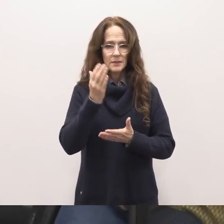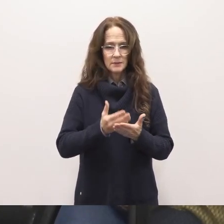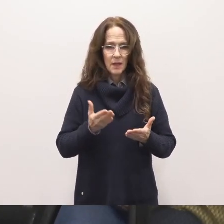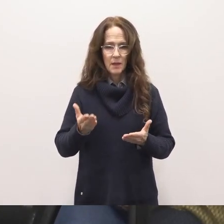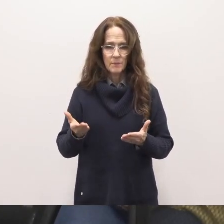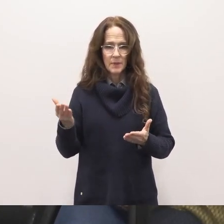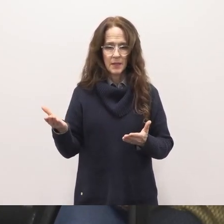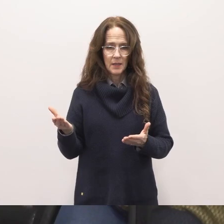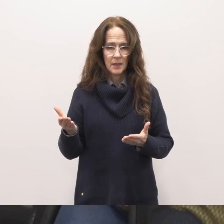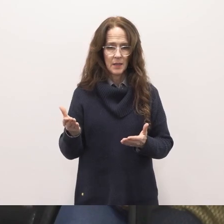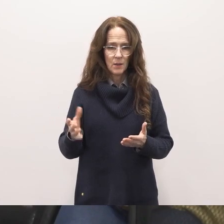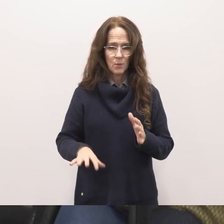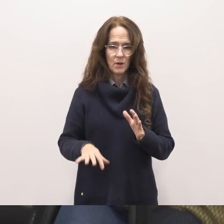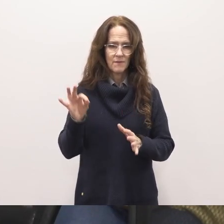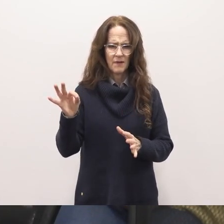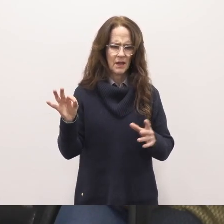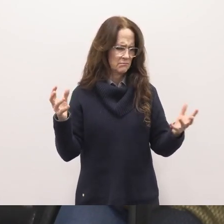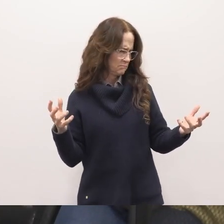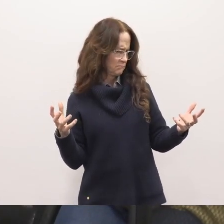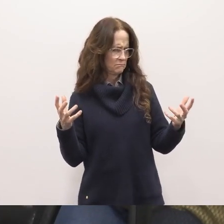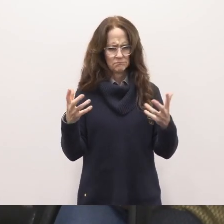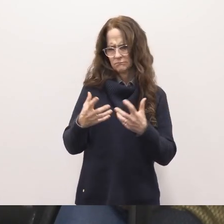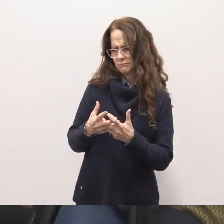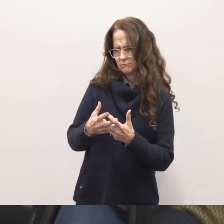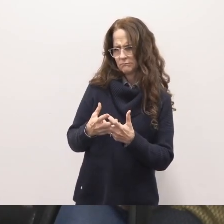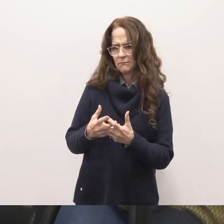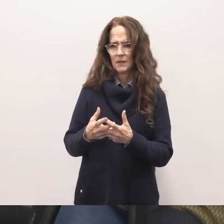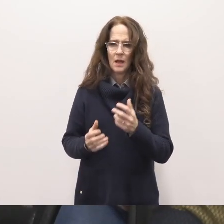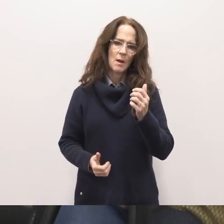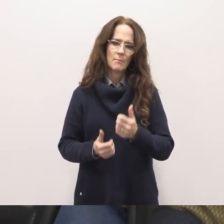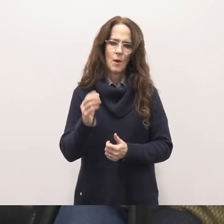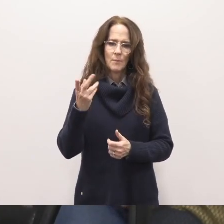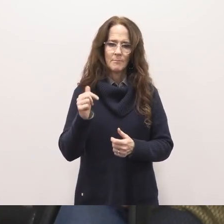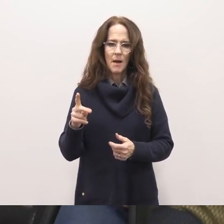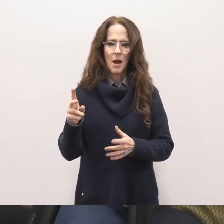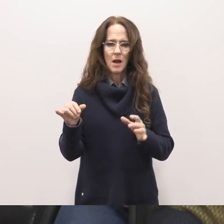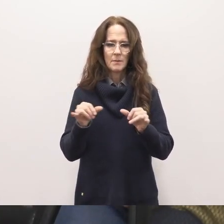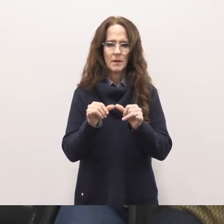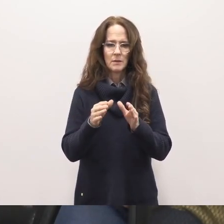something that we find that just generally most bond measures are pretty broad, they allow for,